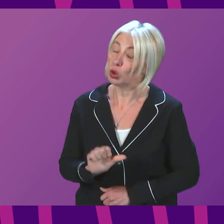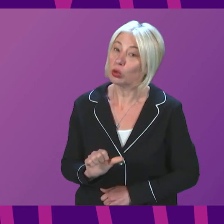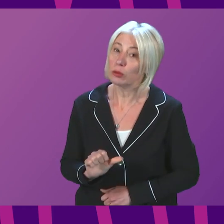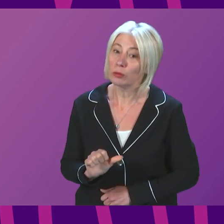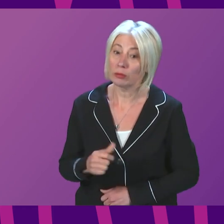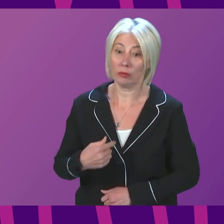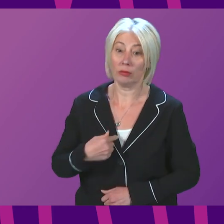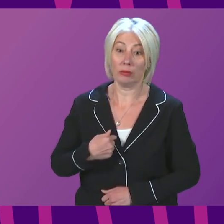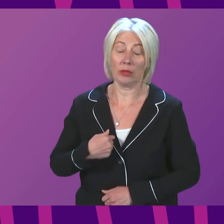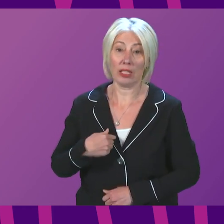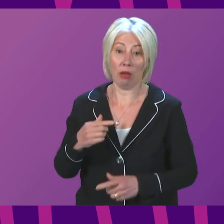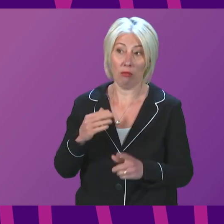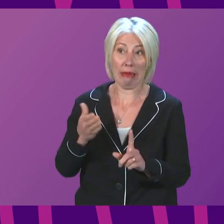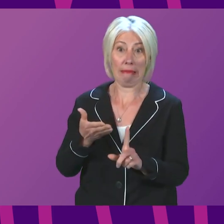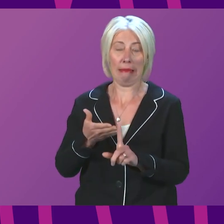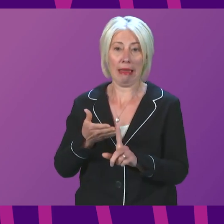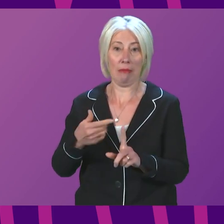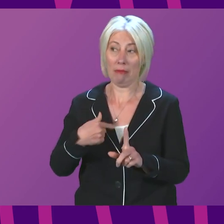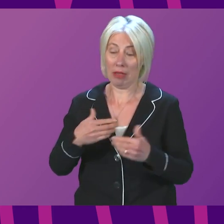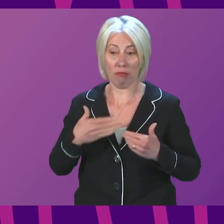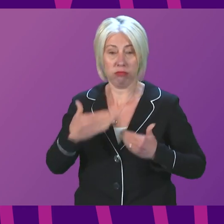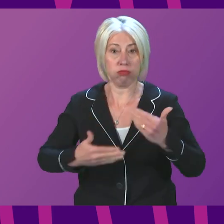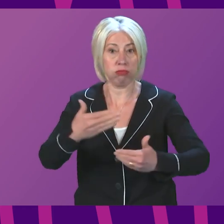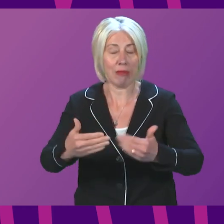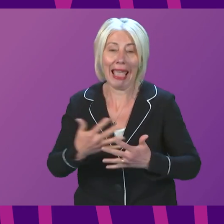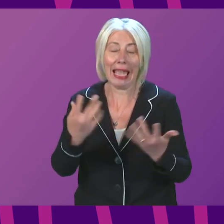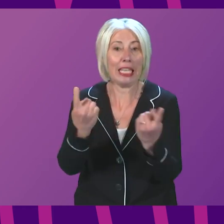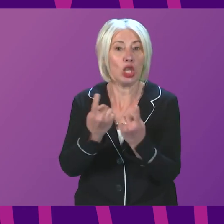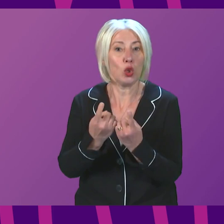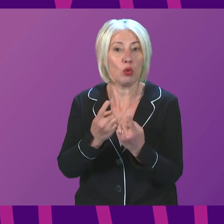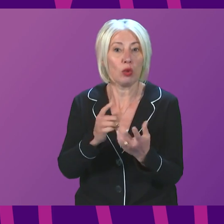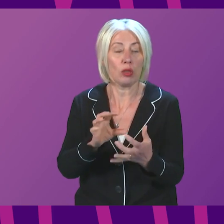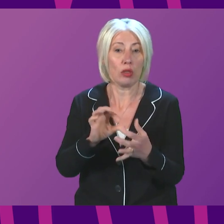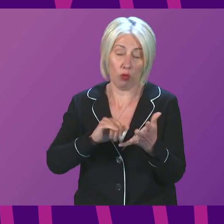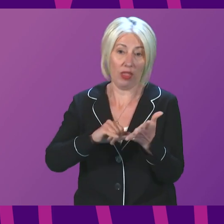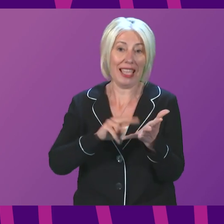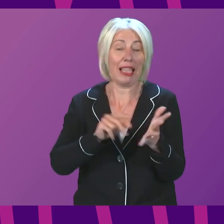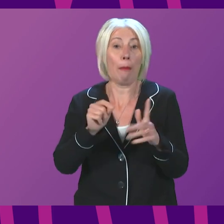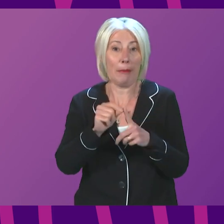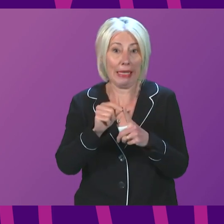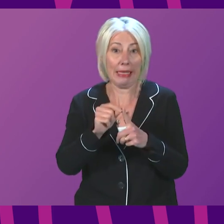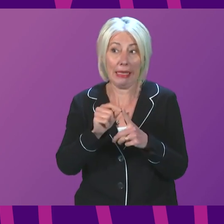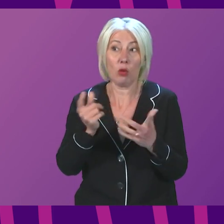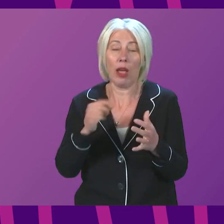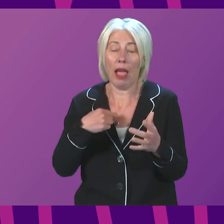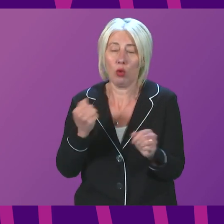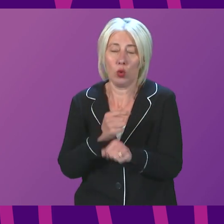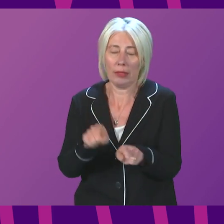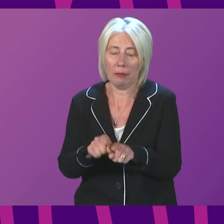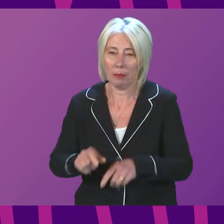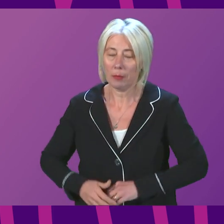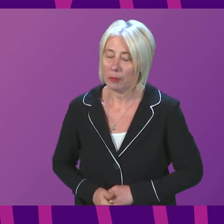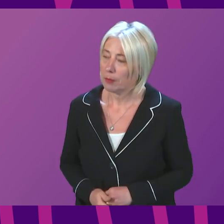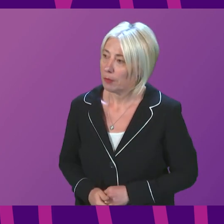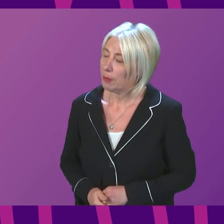That is how I intend to proceed regarding issues relating to the Scottish National Party.